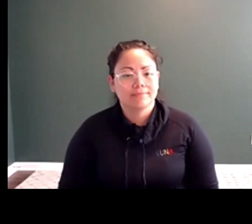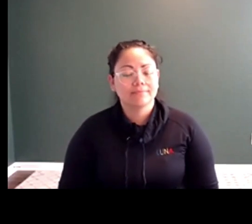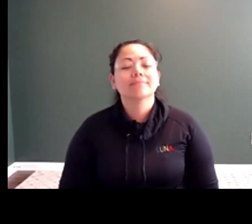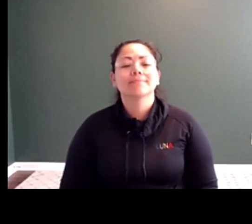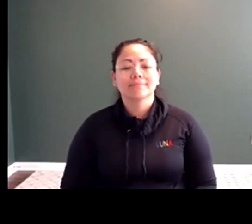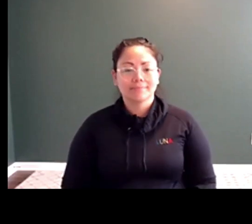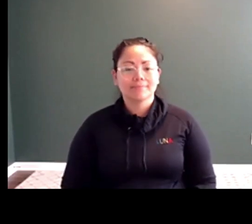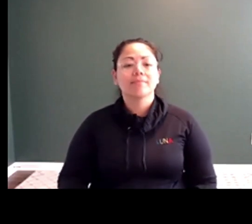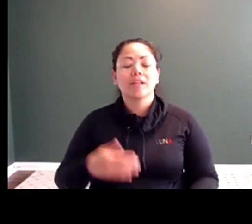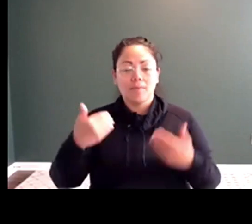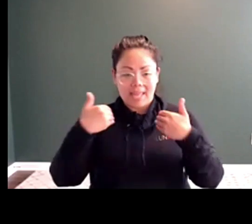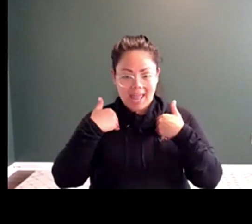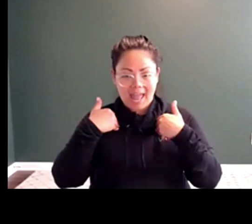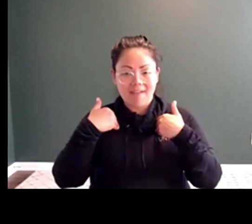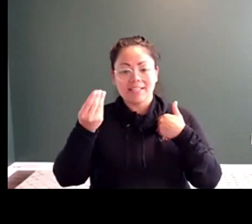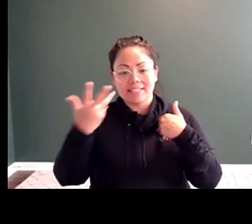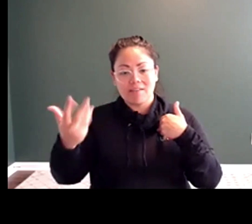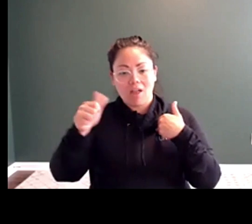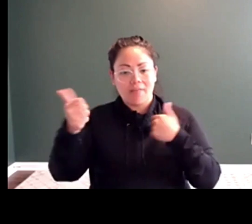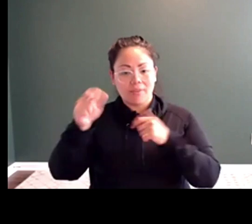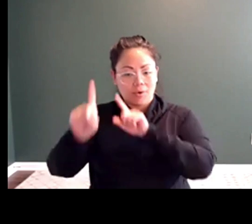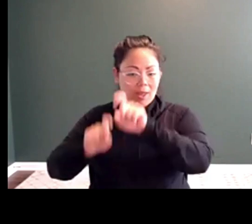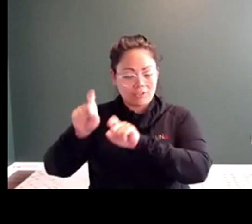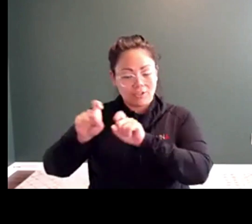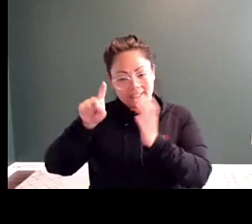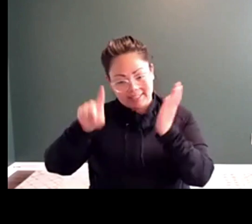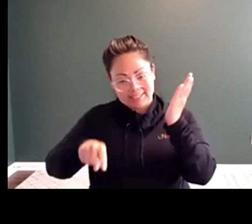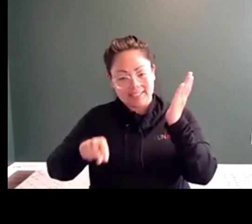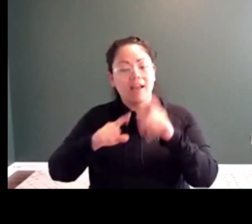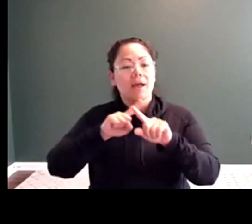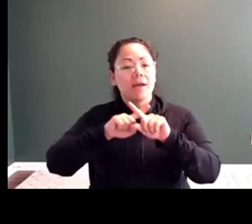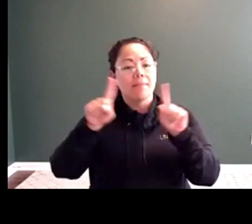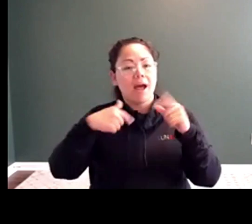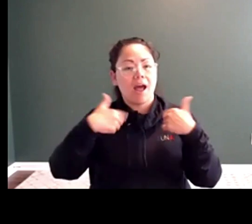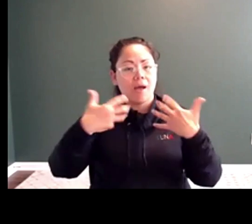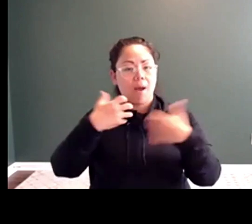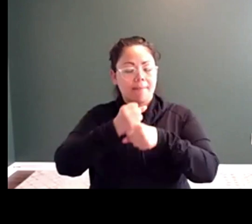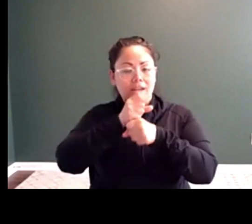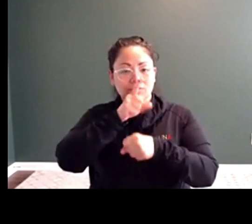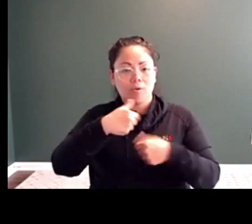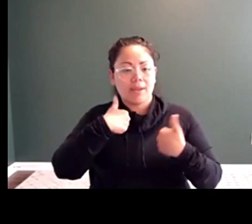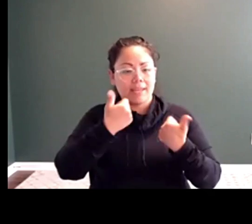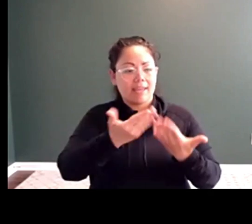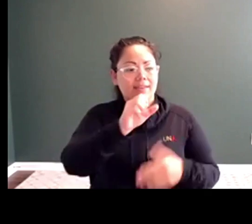So we do have several other questions here in the Q&A, but I want to make sure that we give Stevie plenty of time.